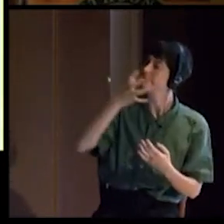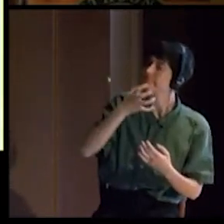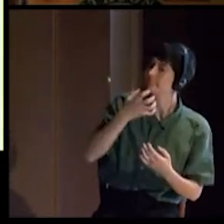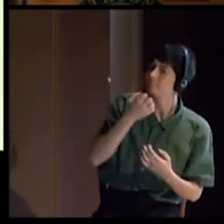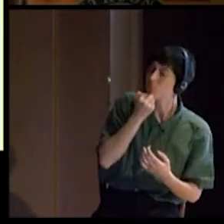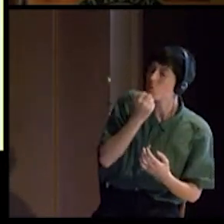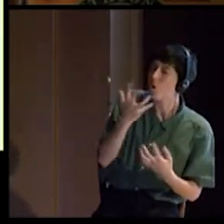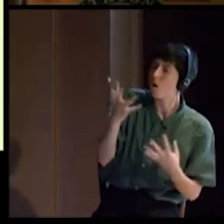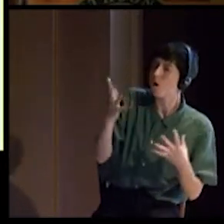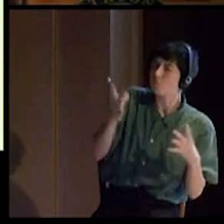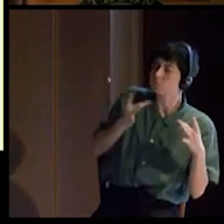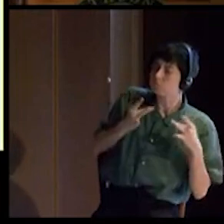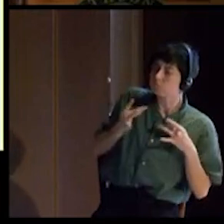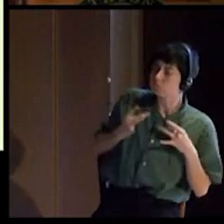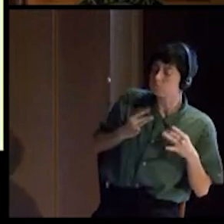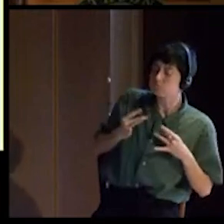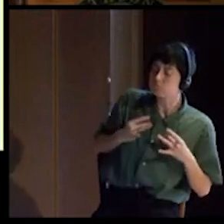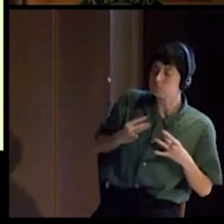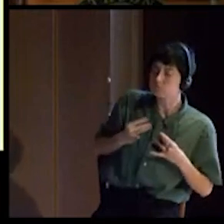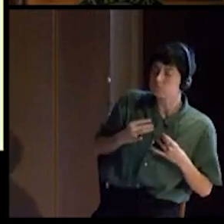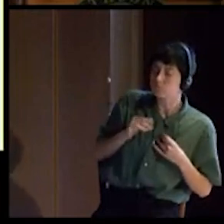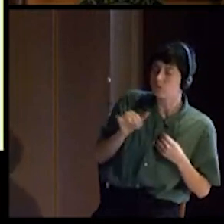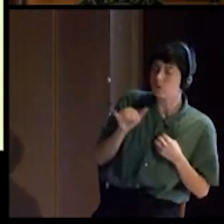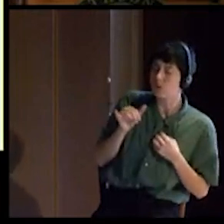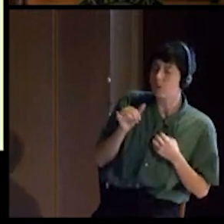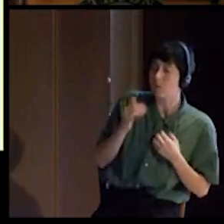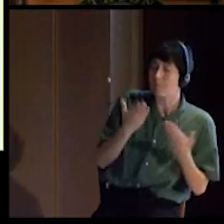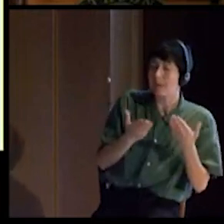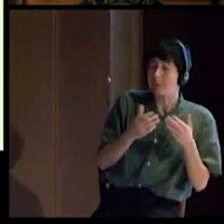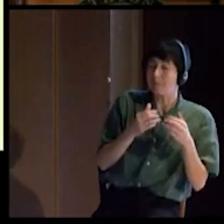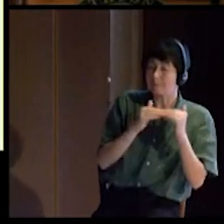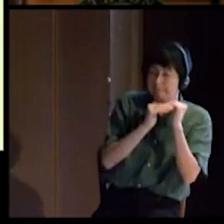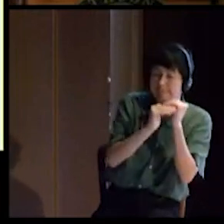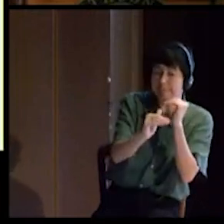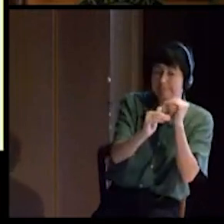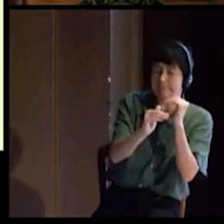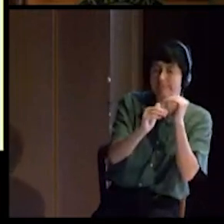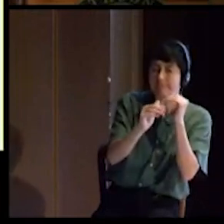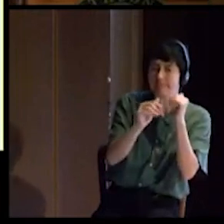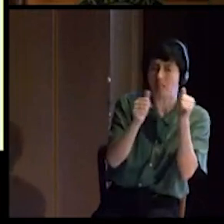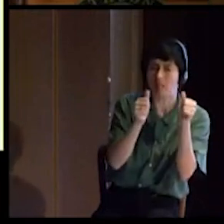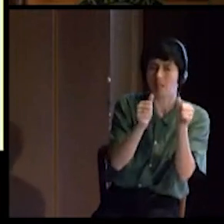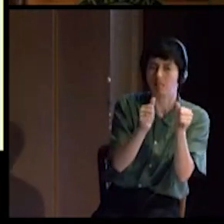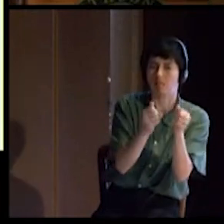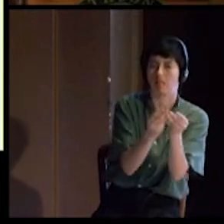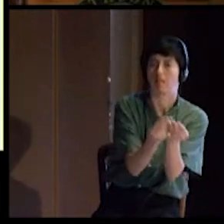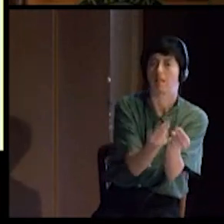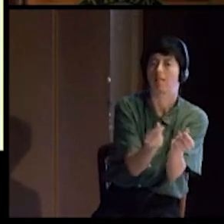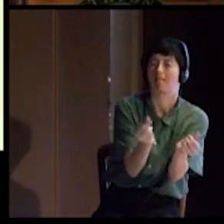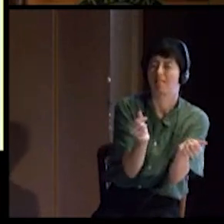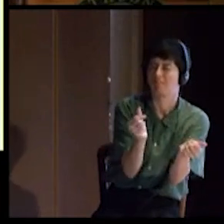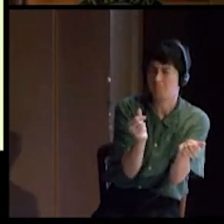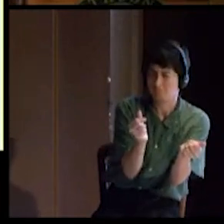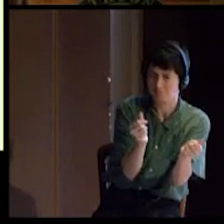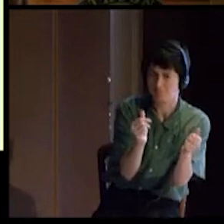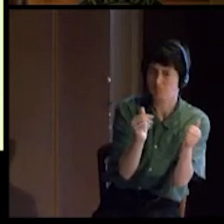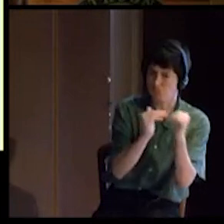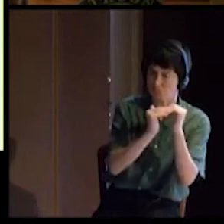a little less vulnerable to degradation. So small birds have darker down. We did find that highland birds in general have darker down,